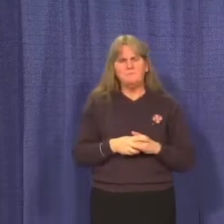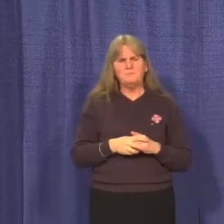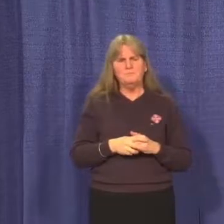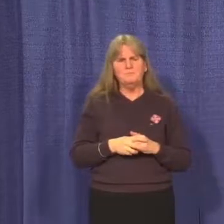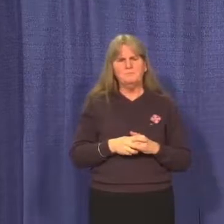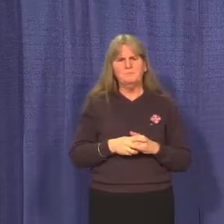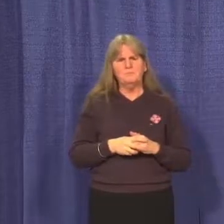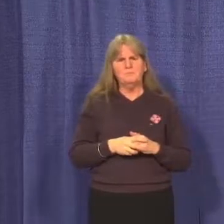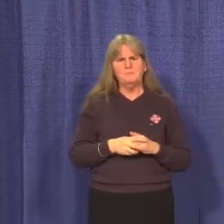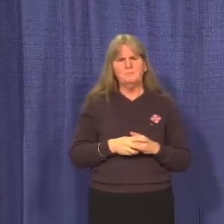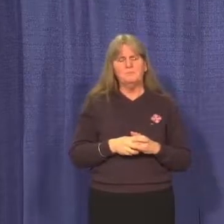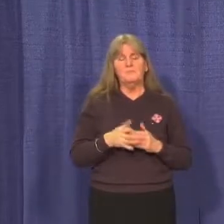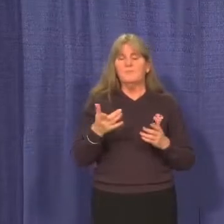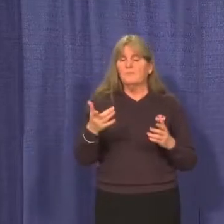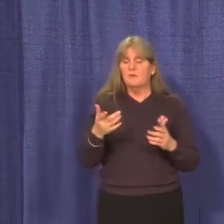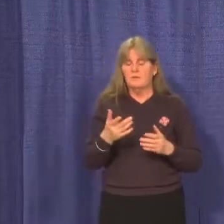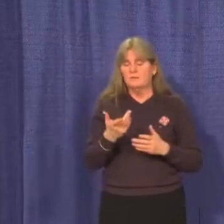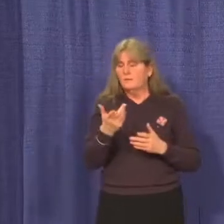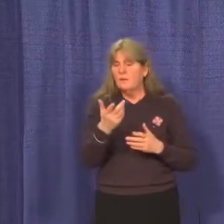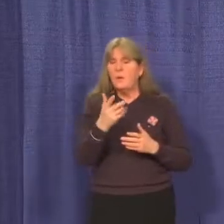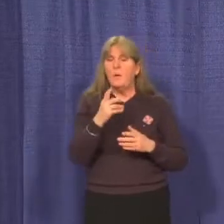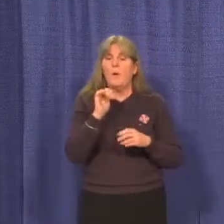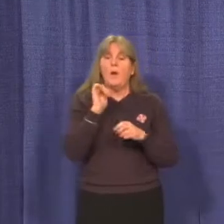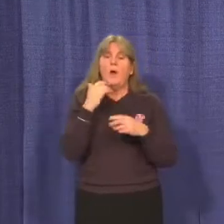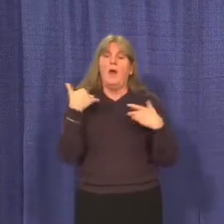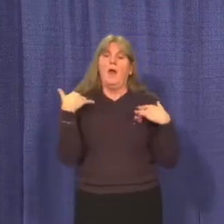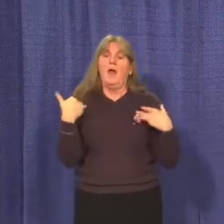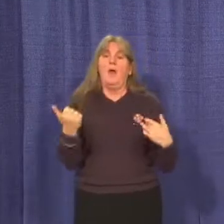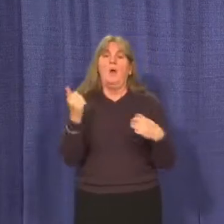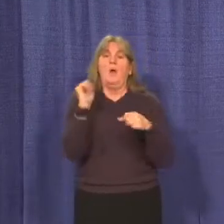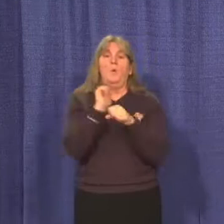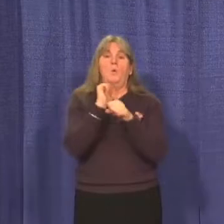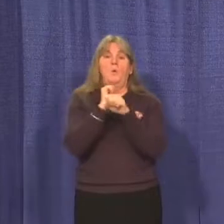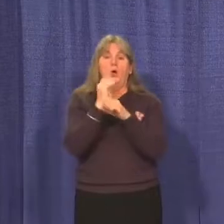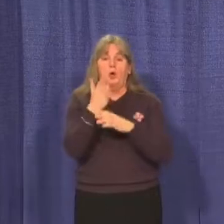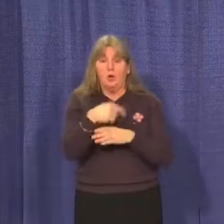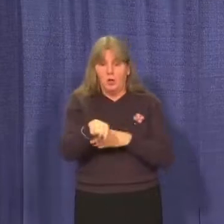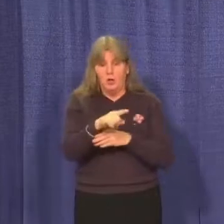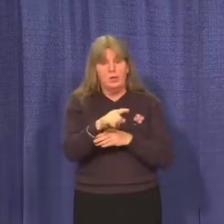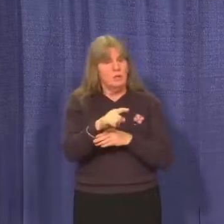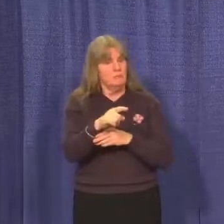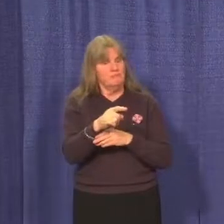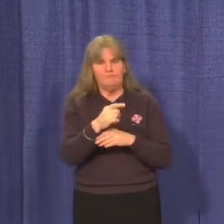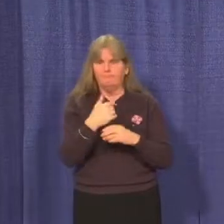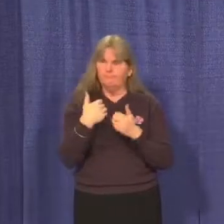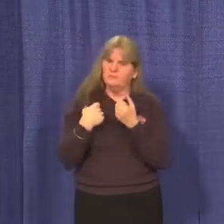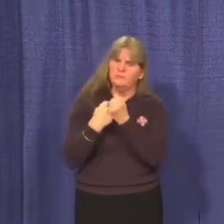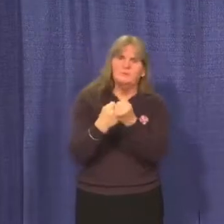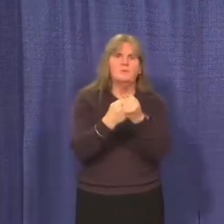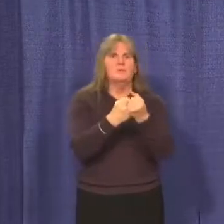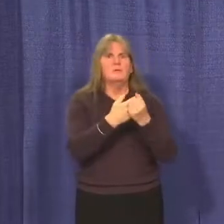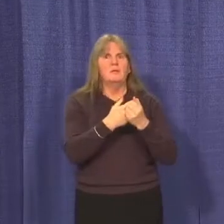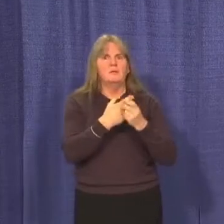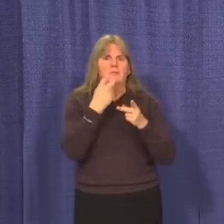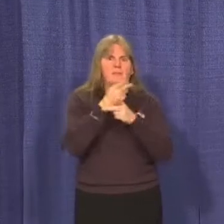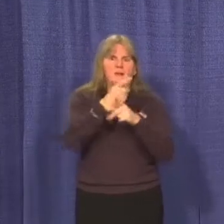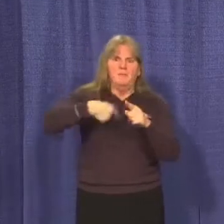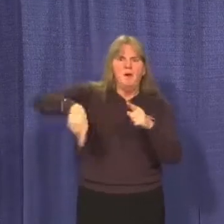To preserve our workforce for the people protecting us all from COVID infection, we are also covering our front-line healthcare workers whether at